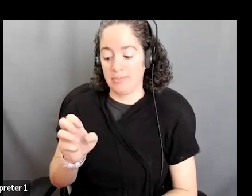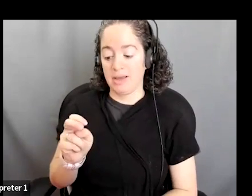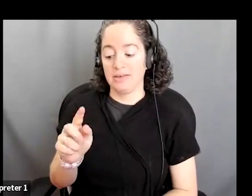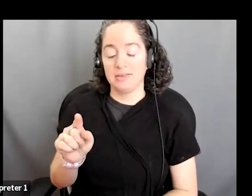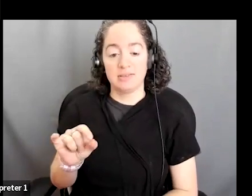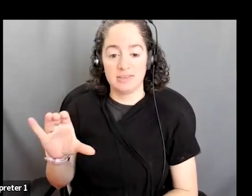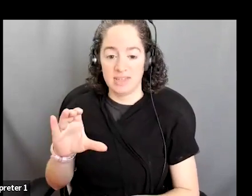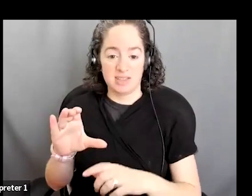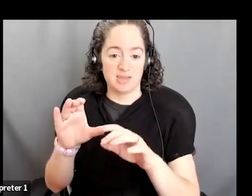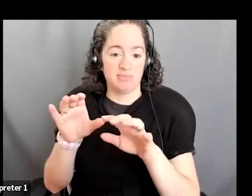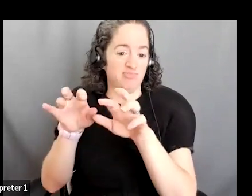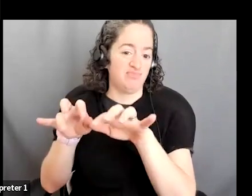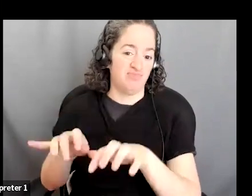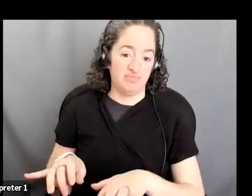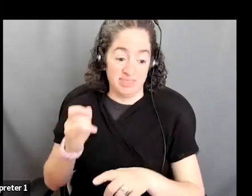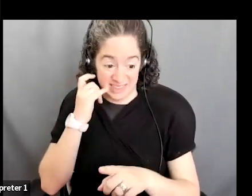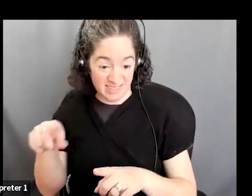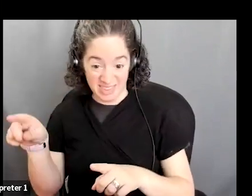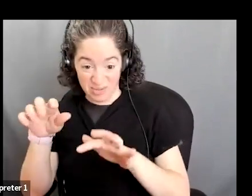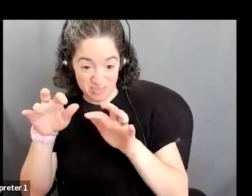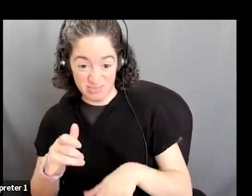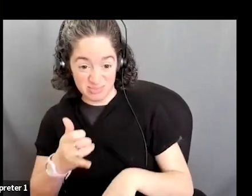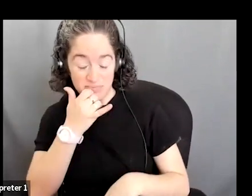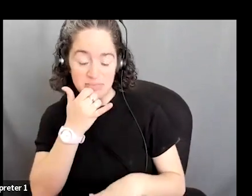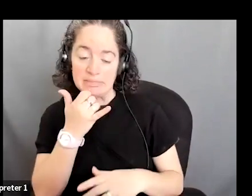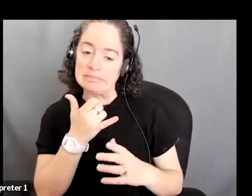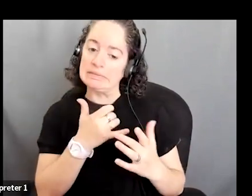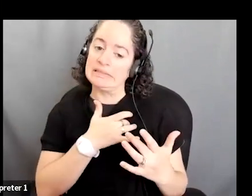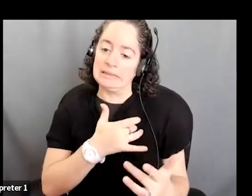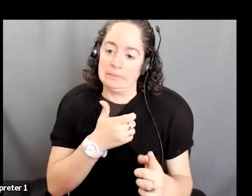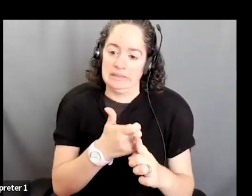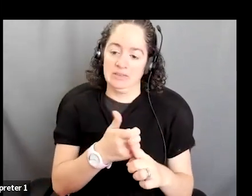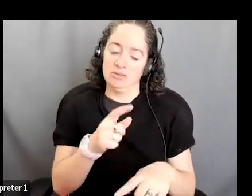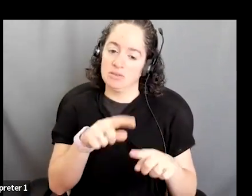it's unlikely that you can fix that in the settings. Some of them might have something